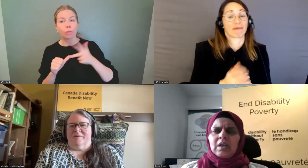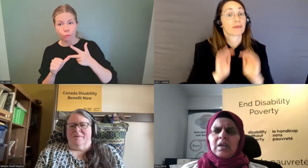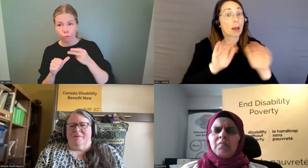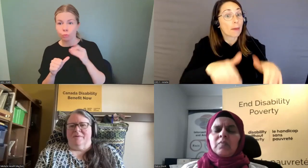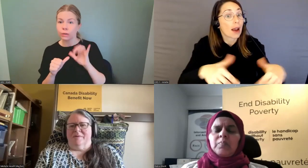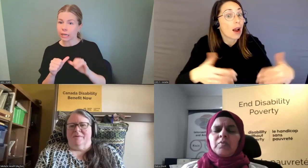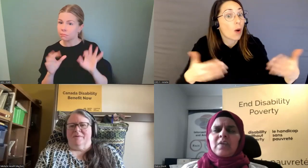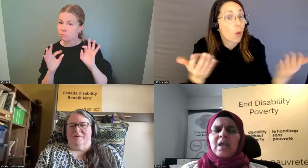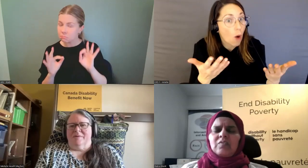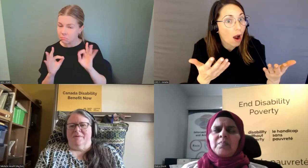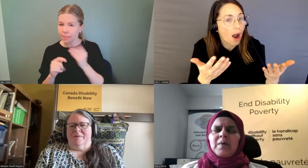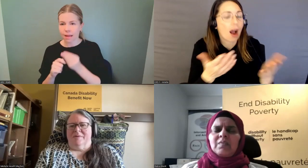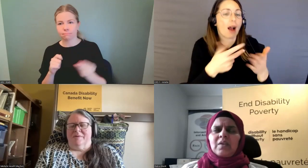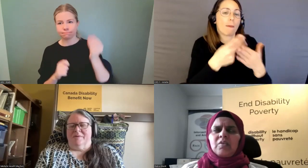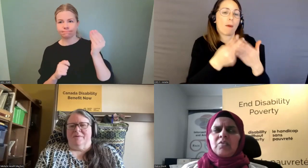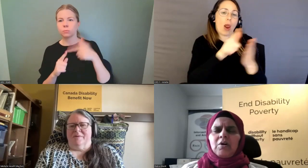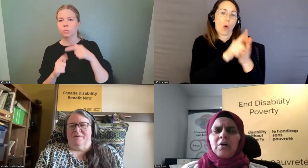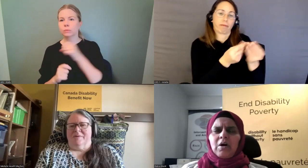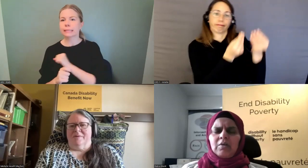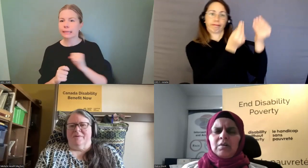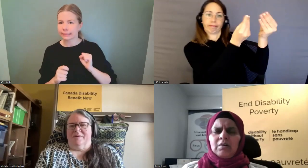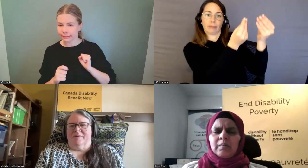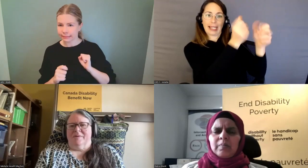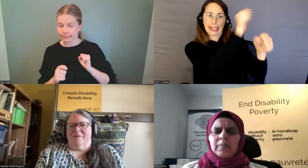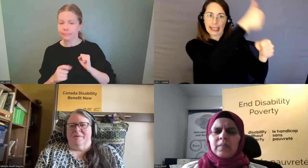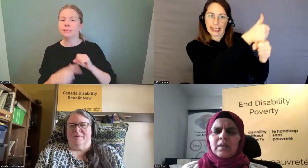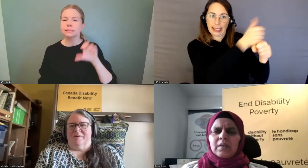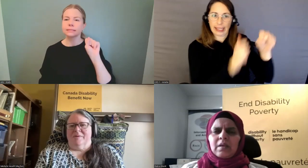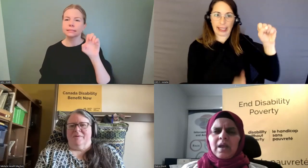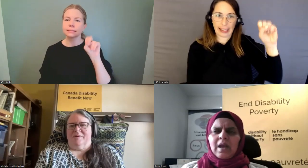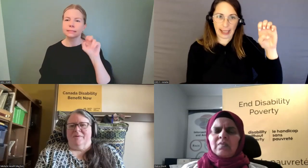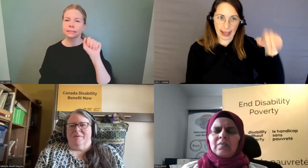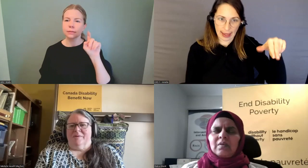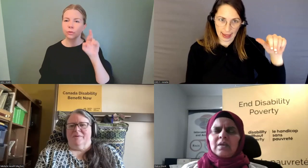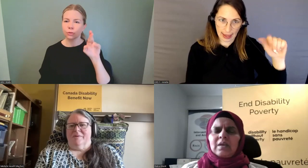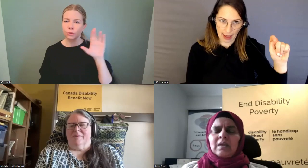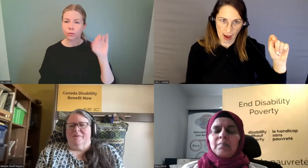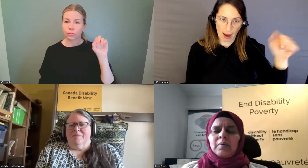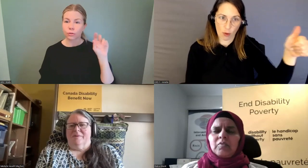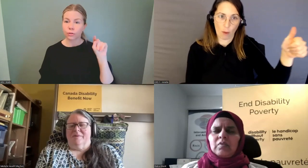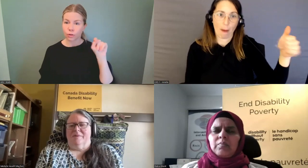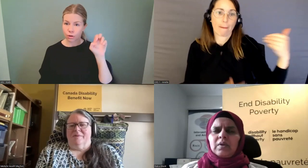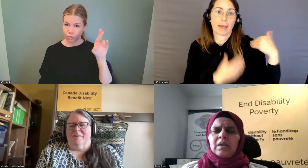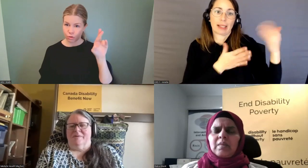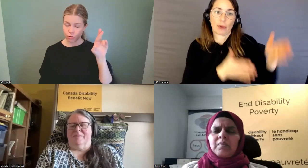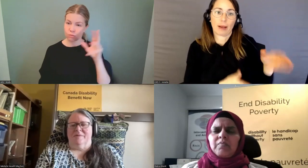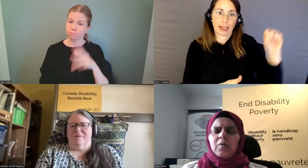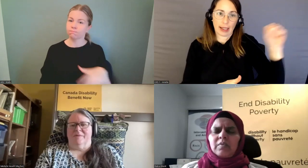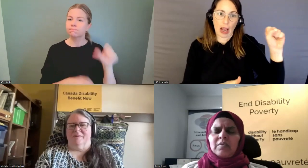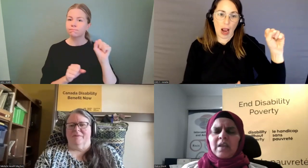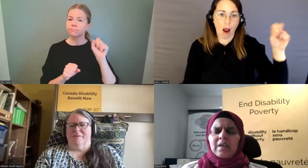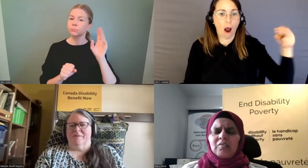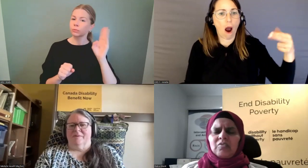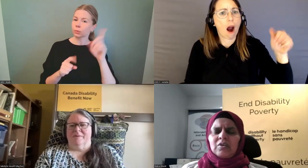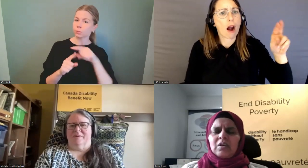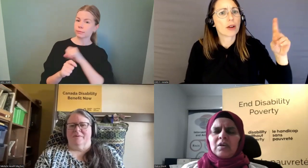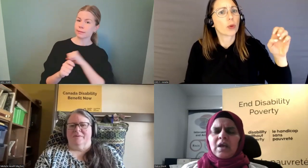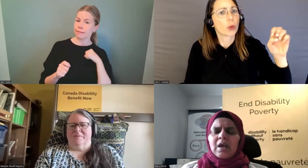IT WAS PRESENTED BY SENATOR COTTER AS THE PERSON BRINGING IT BEFORE THE SENATE.